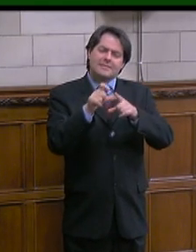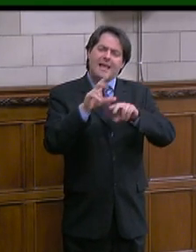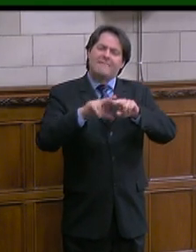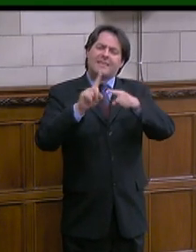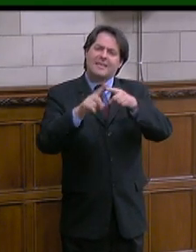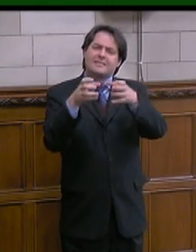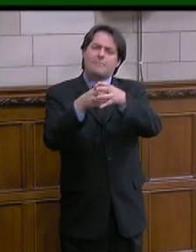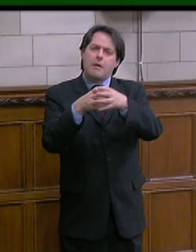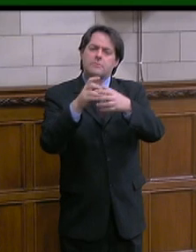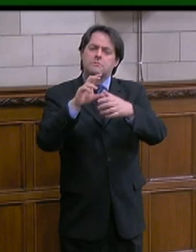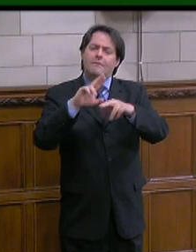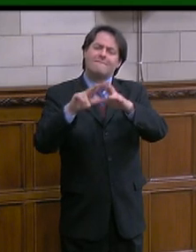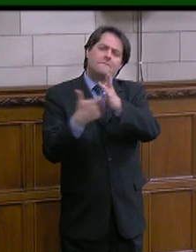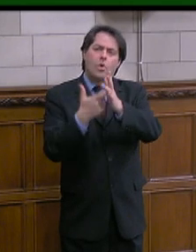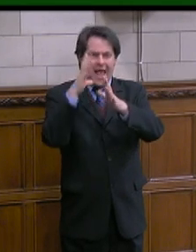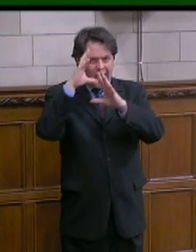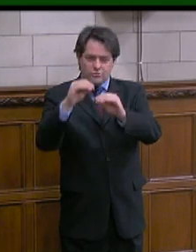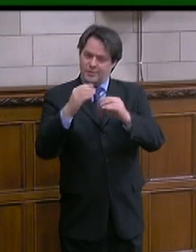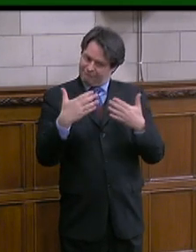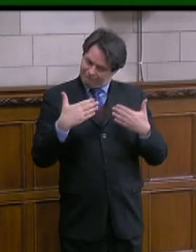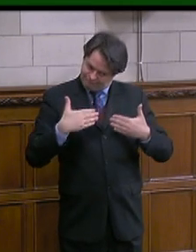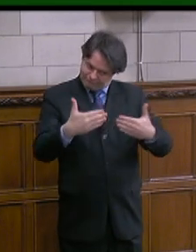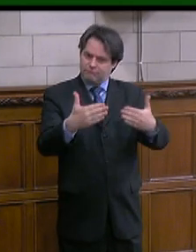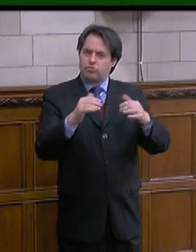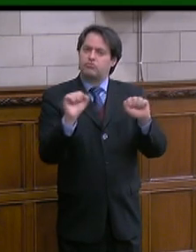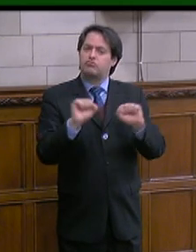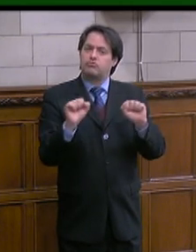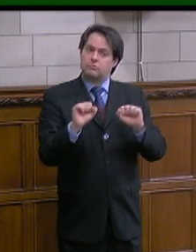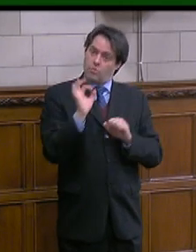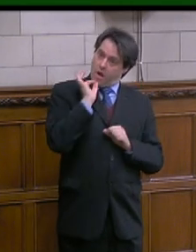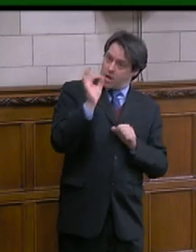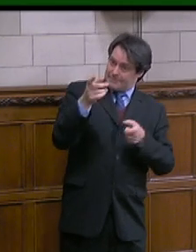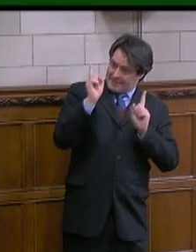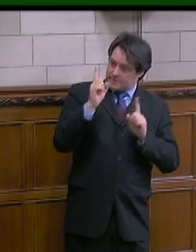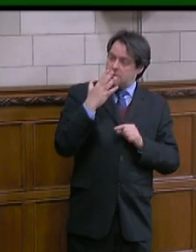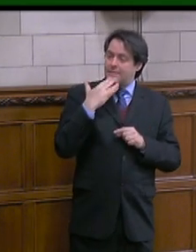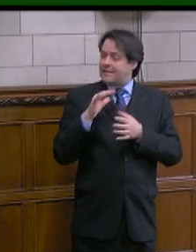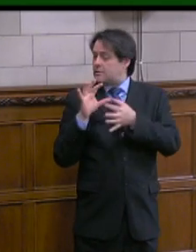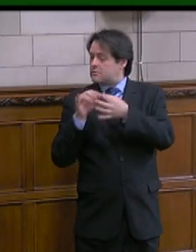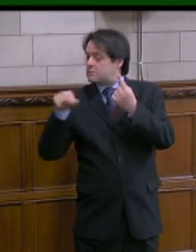the go-ahead. I ask the Minister to talk to his colleagues in other Departments, and to work with them